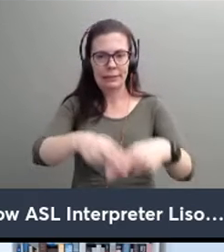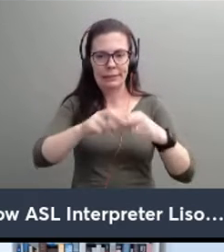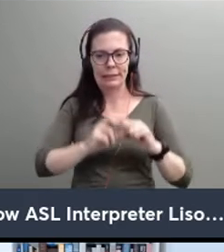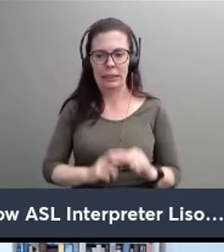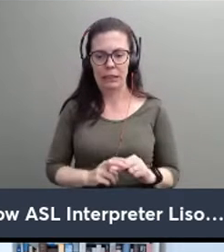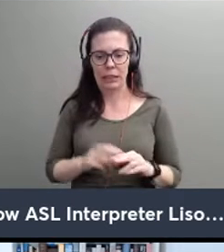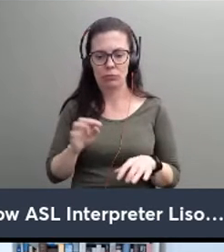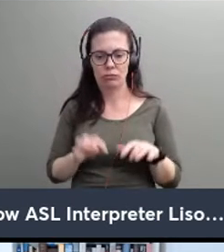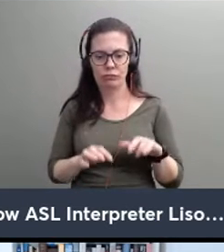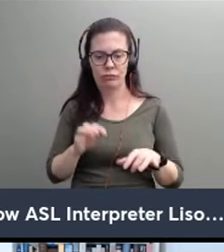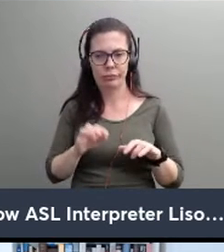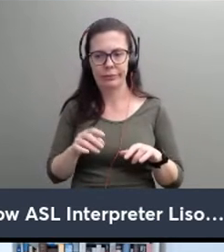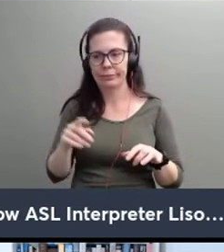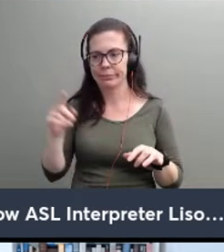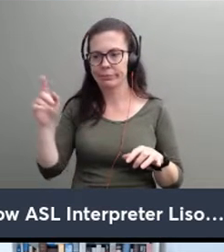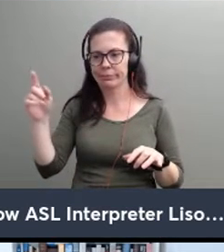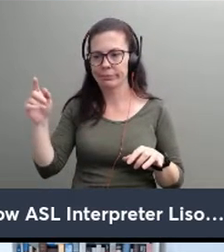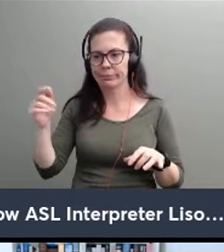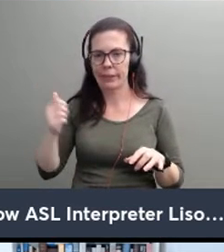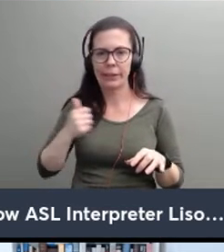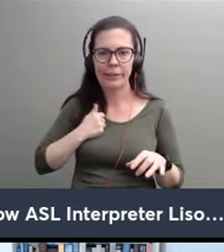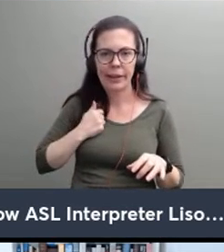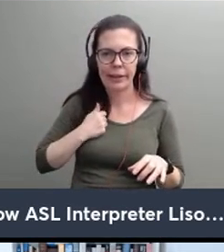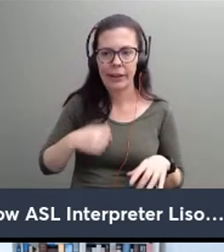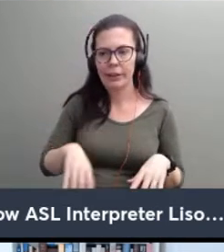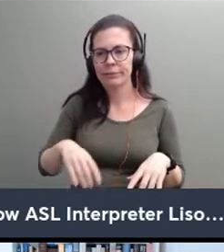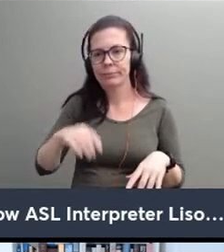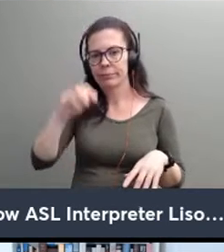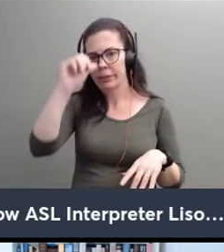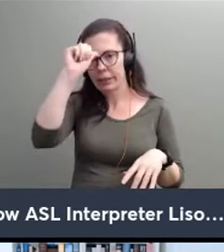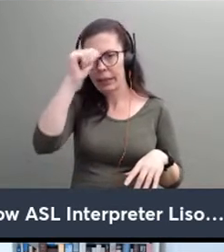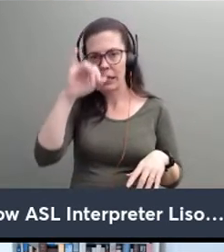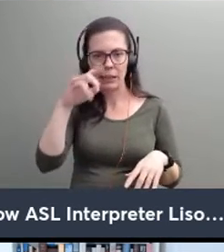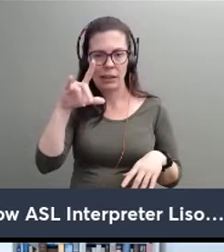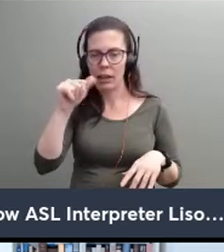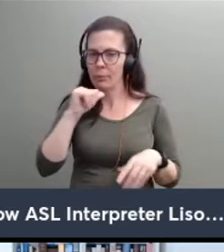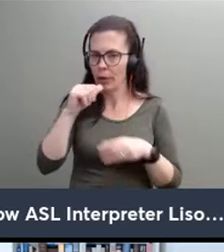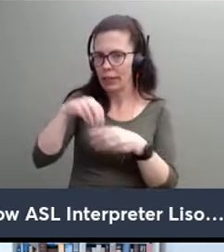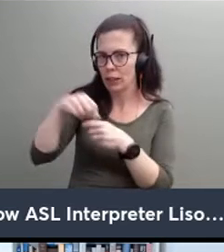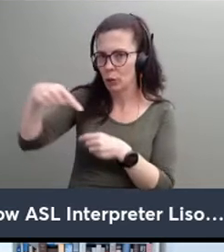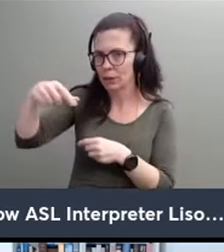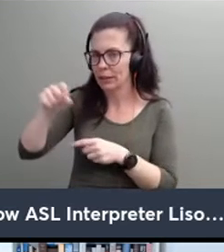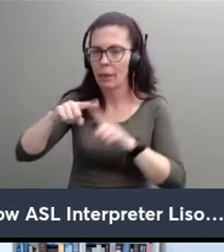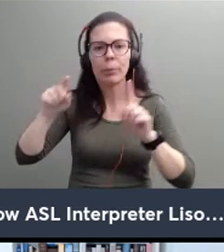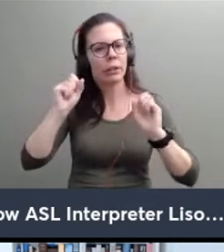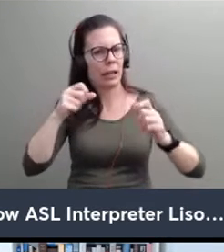back in, I don't know, in Canada or in India, who are not provisioned in QuickSight but can access your website where you're going to embed this,